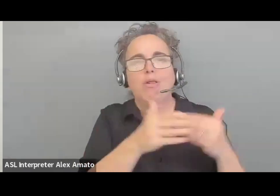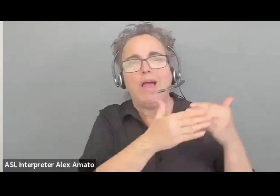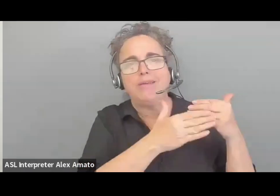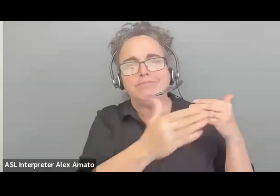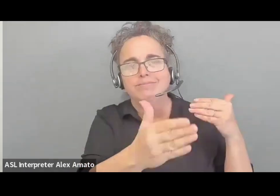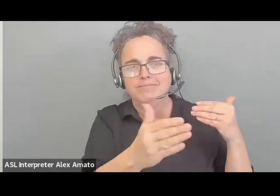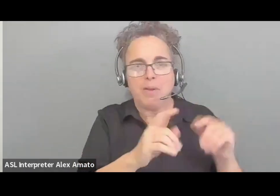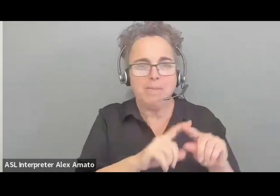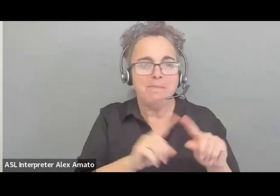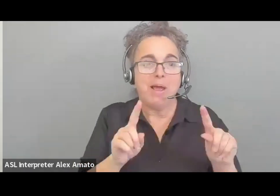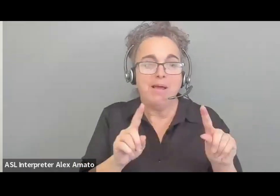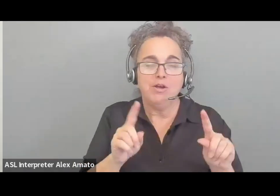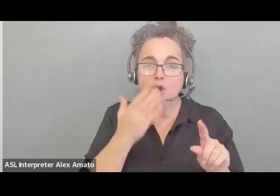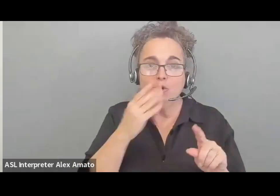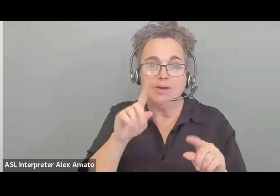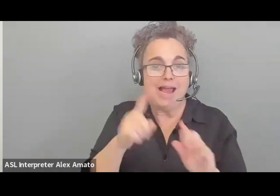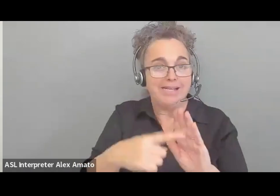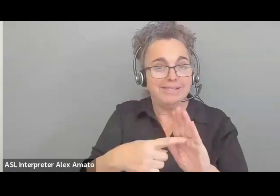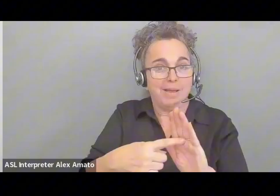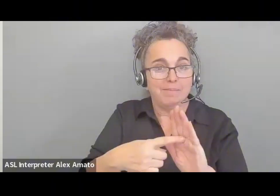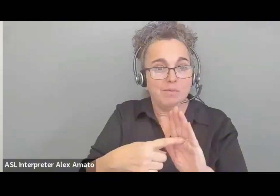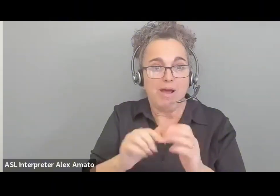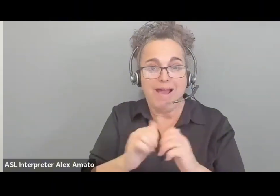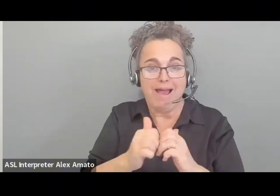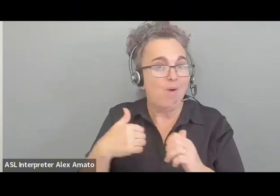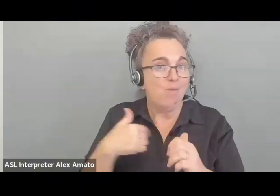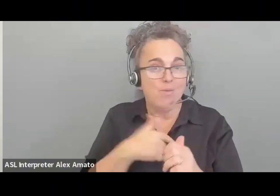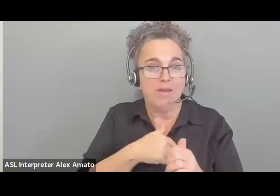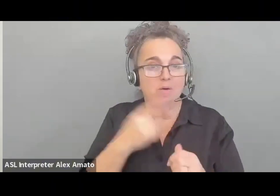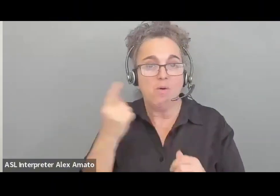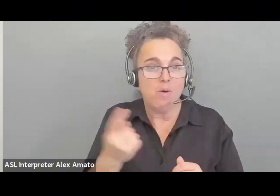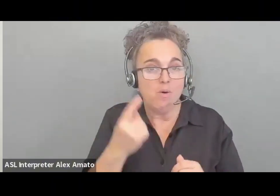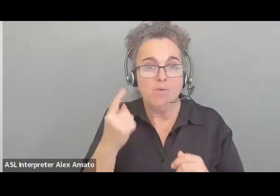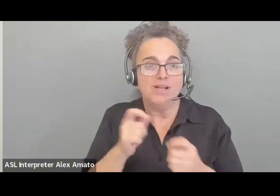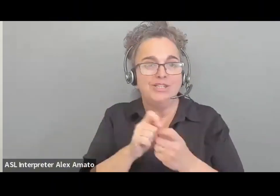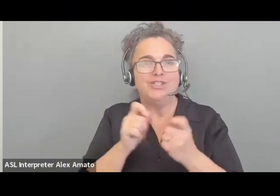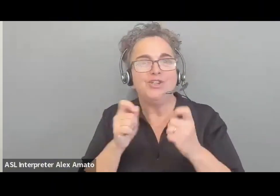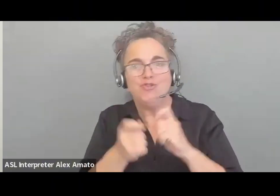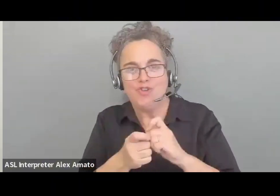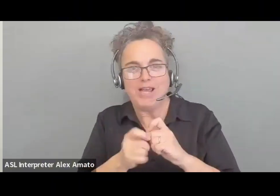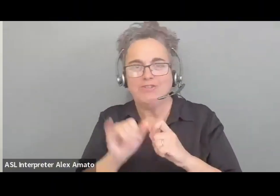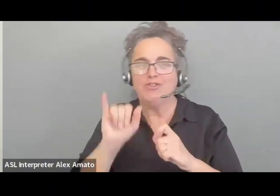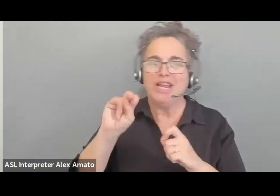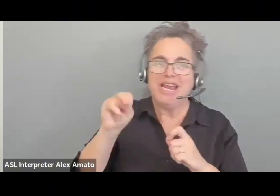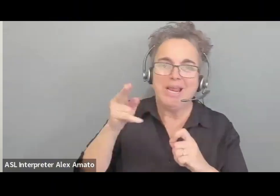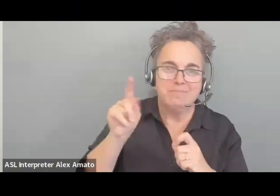But a good example to answer how we're always changing the, the outputs or the inputs of whatever we're doing.